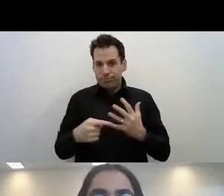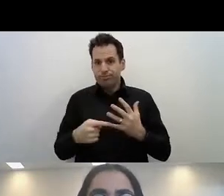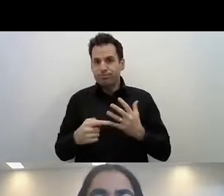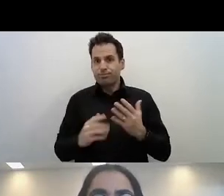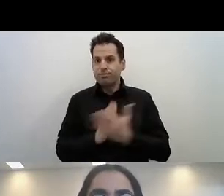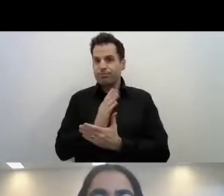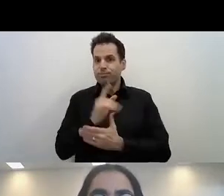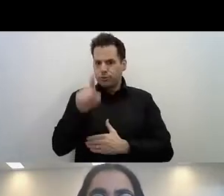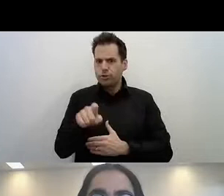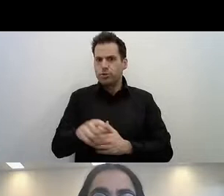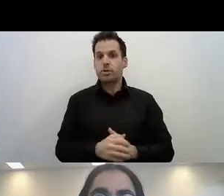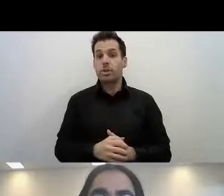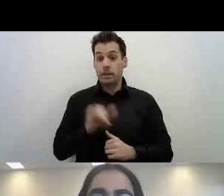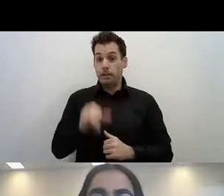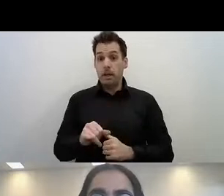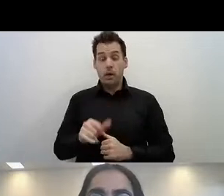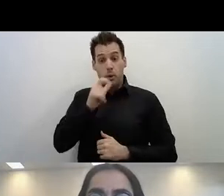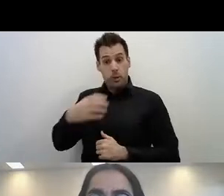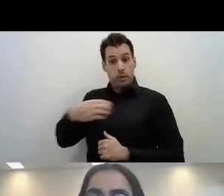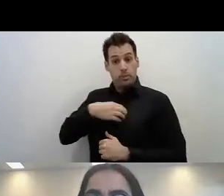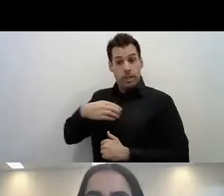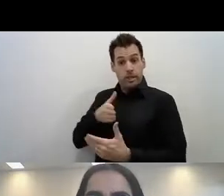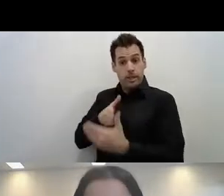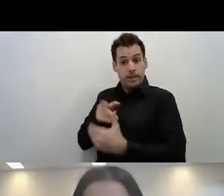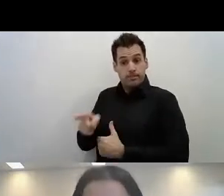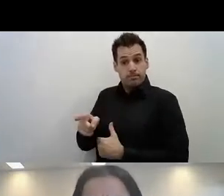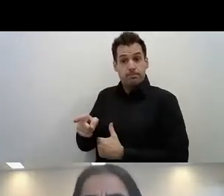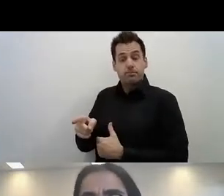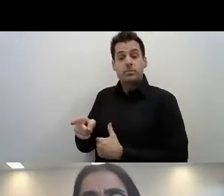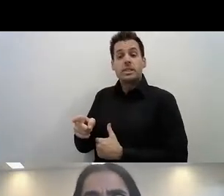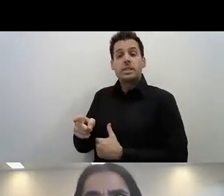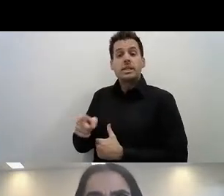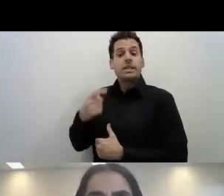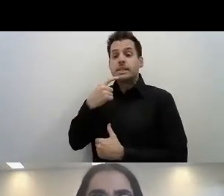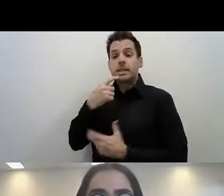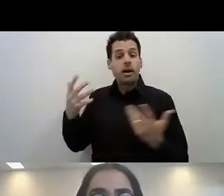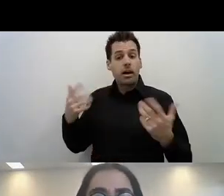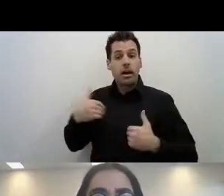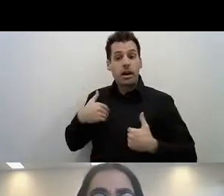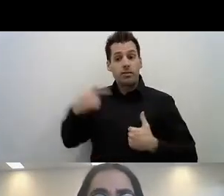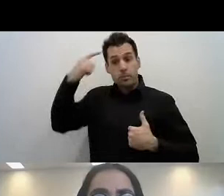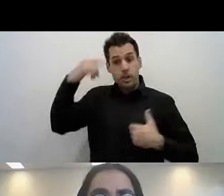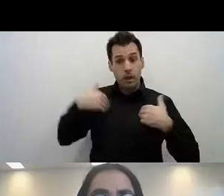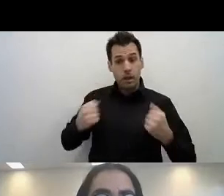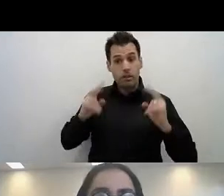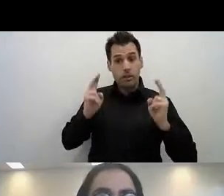complainant relied upon a service animal to assist with a mental health condition and a number of